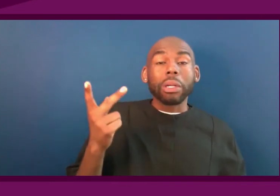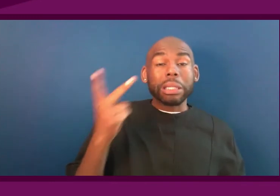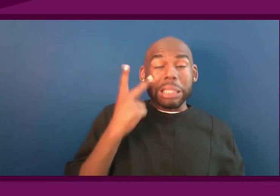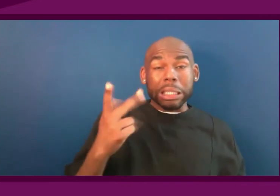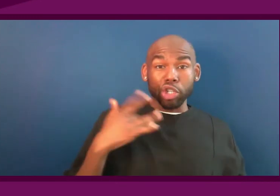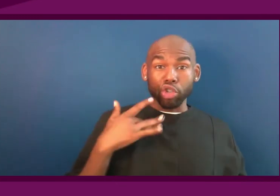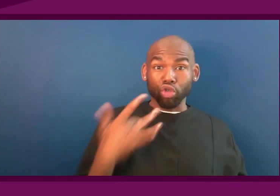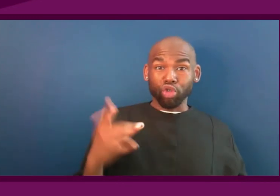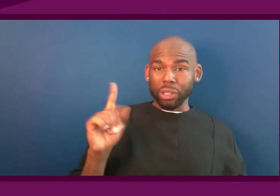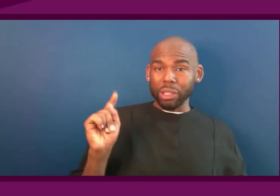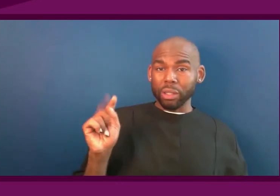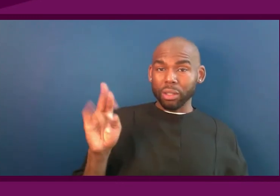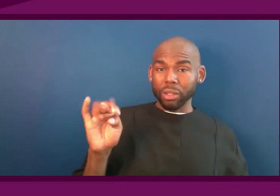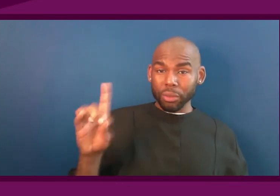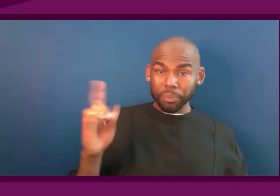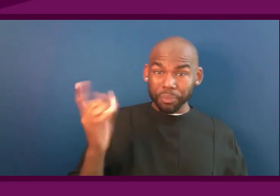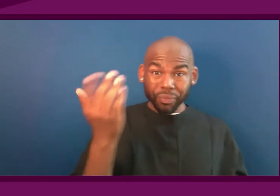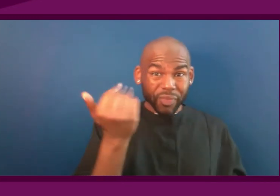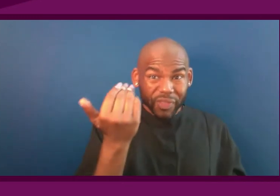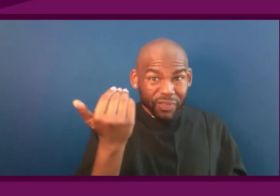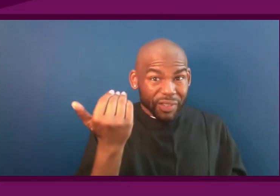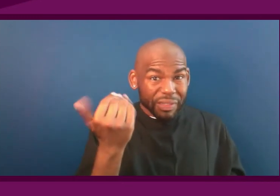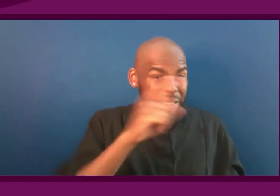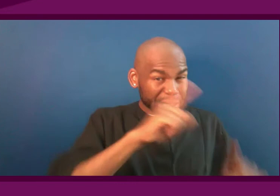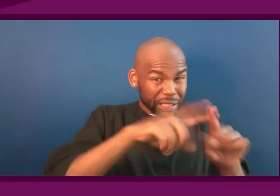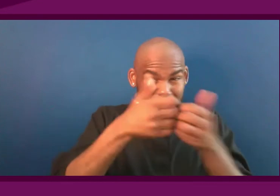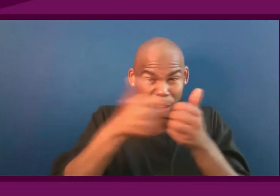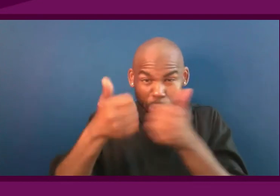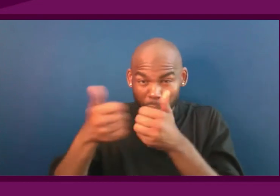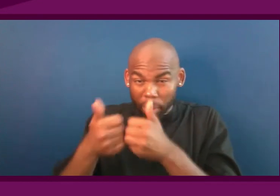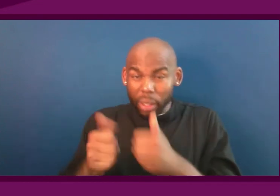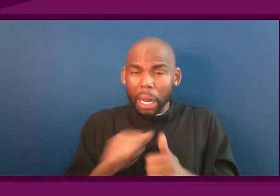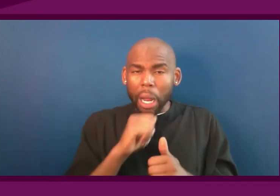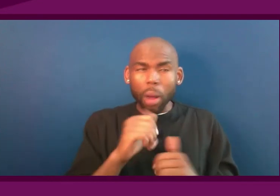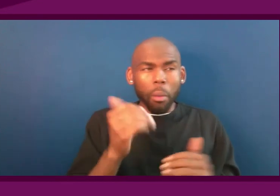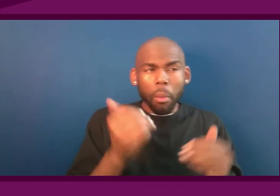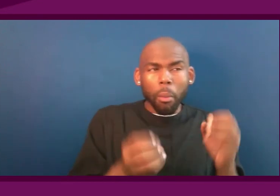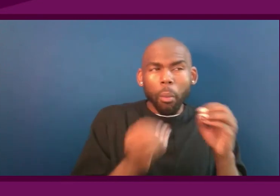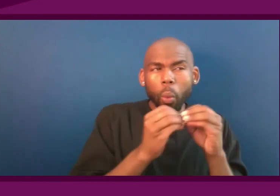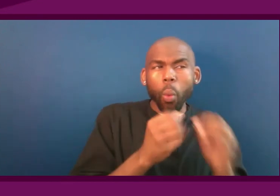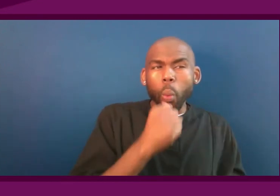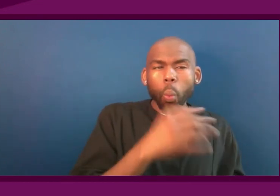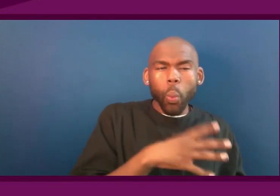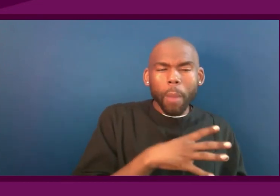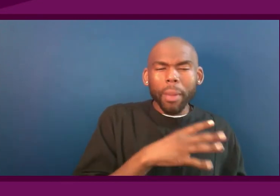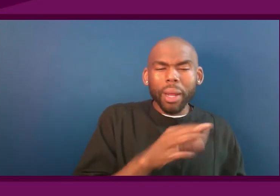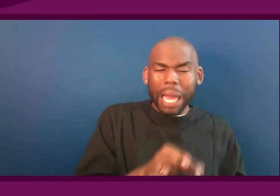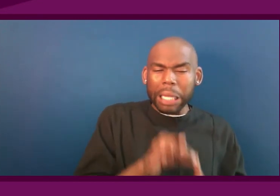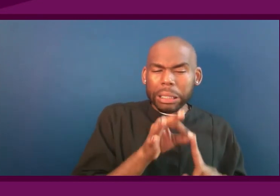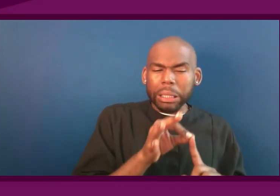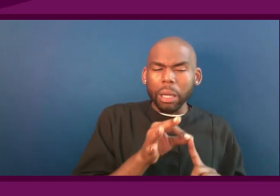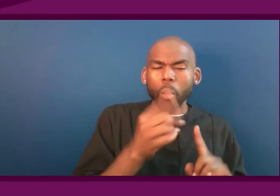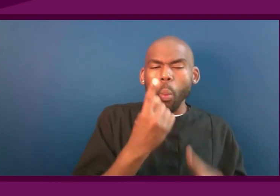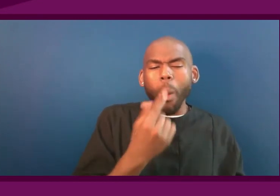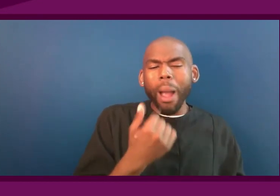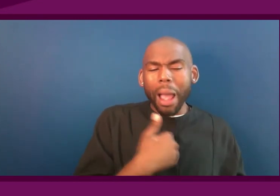multinational corporations. But what they all were also saying was that they got hired, but then they